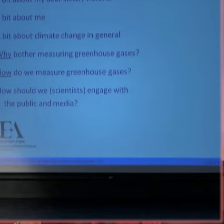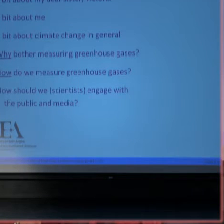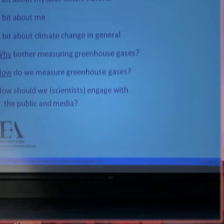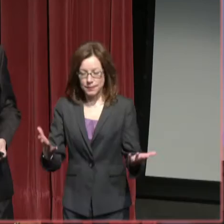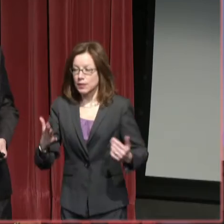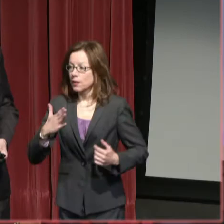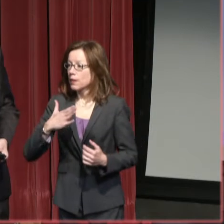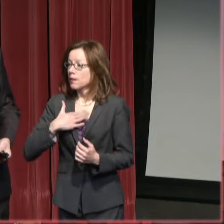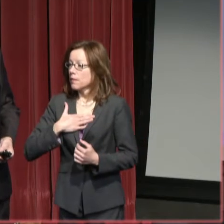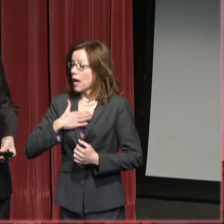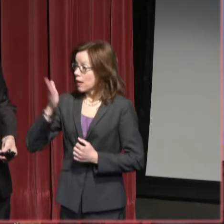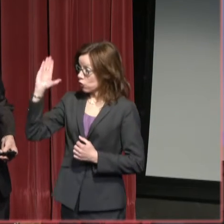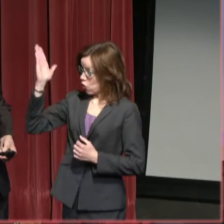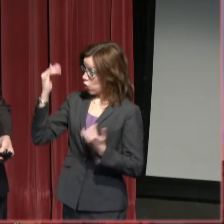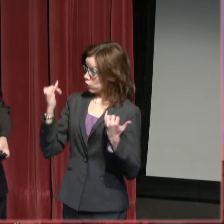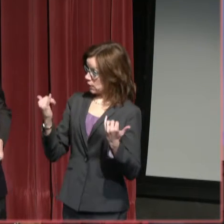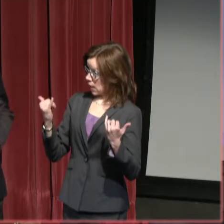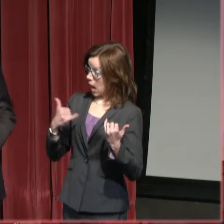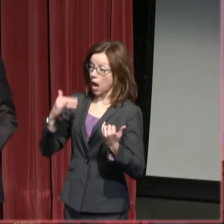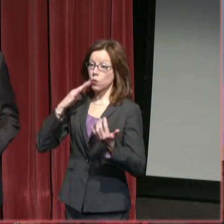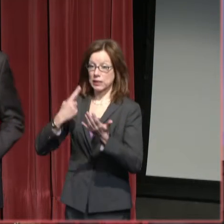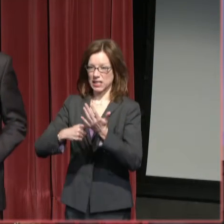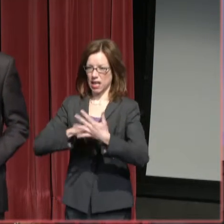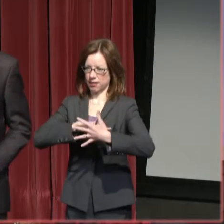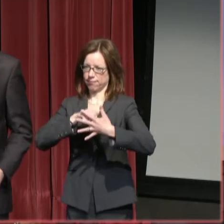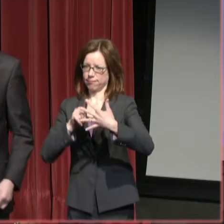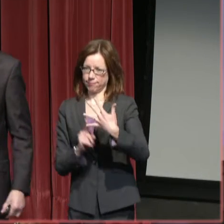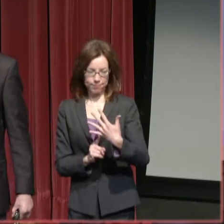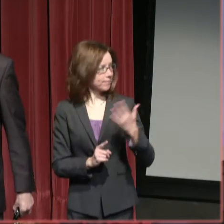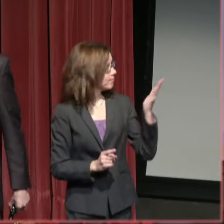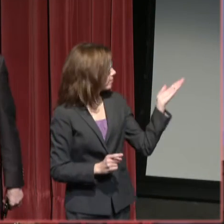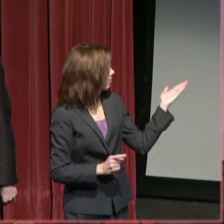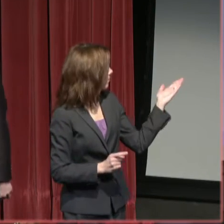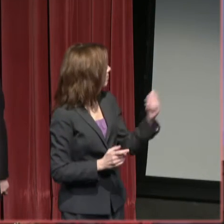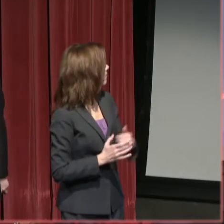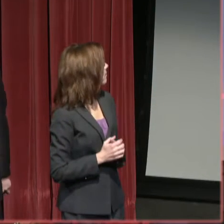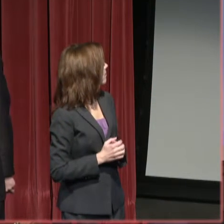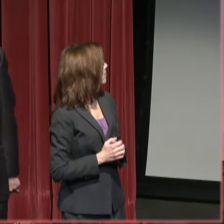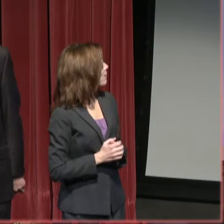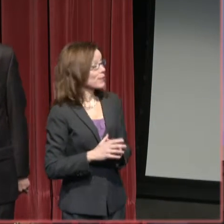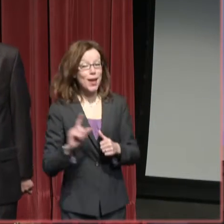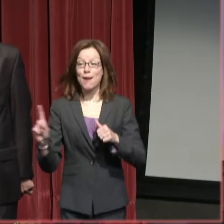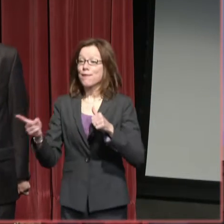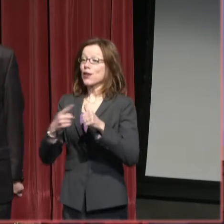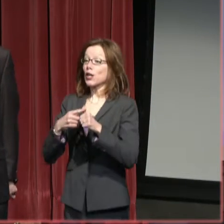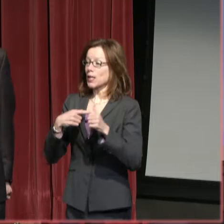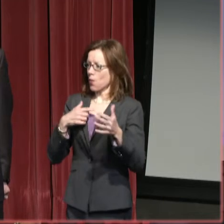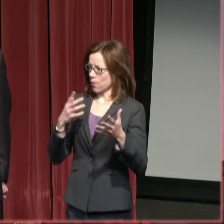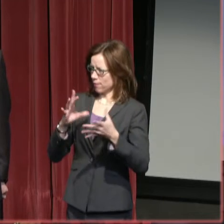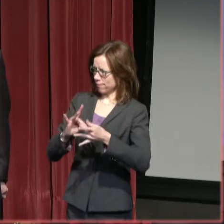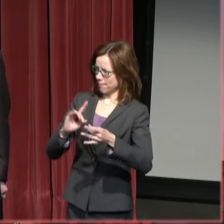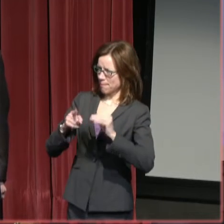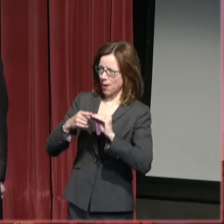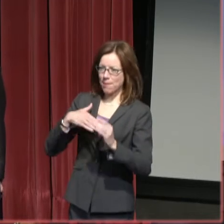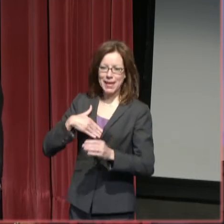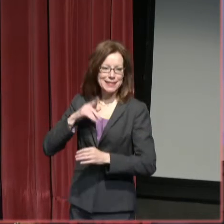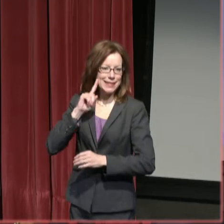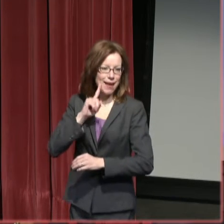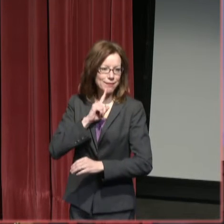This is the outline of my talk today and first I am going to tell you a little bit about my Deaf sister Victoria and I'll explain why. And then a little wee bit about me.